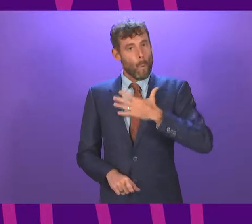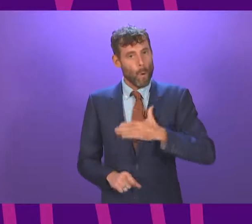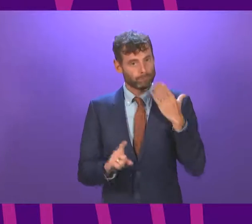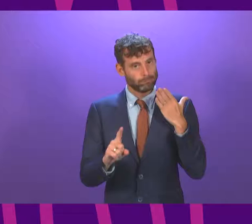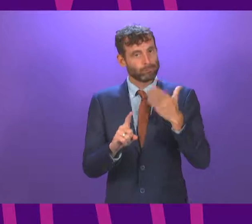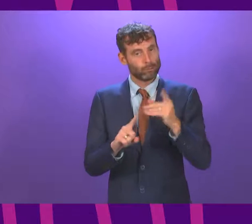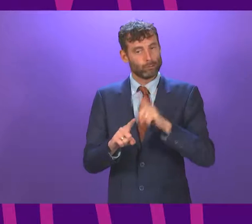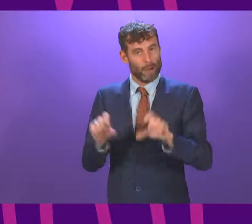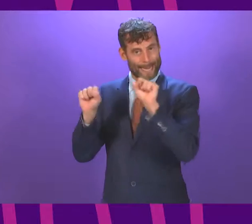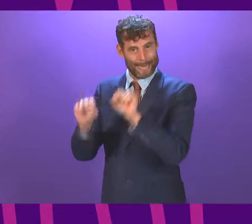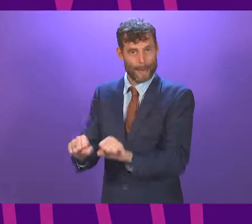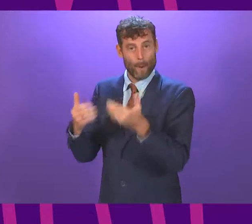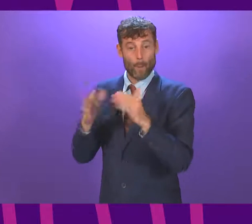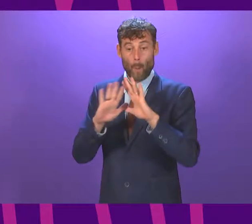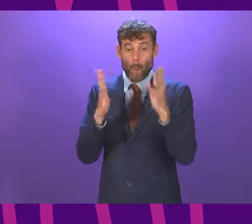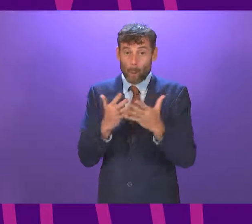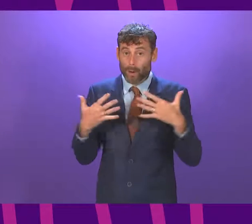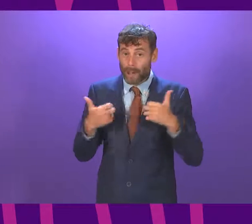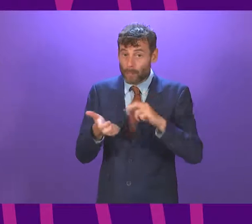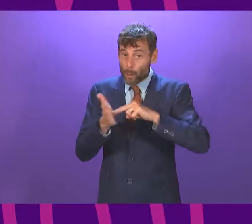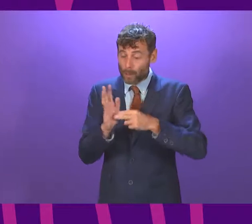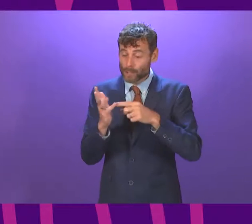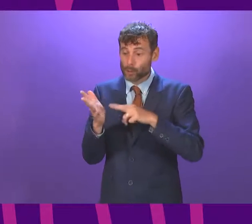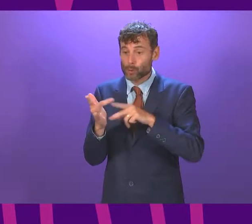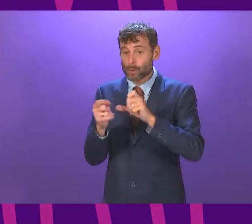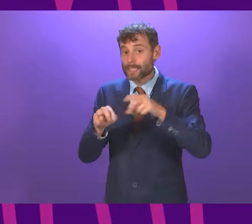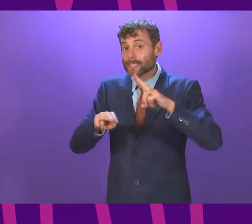The World Health Organization and UNICEF also talk about ensuring that the right